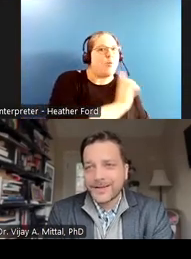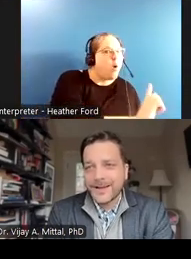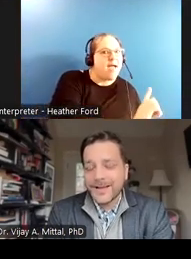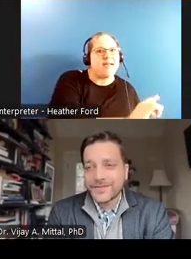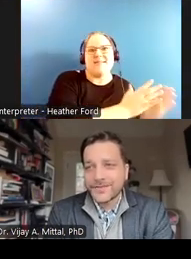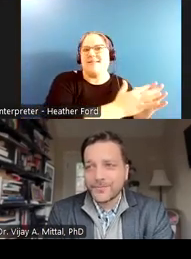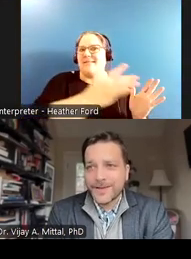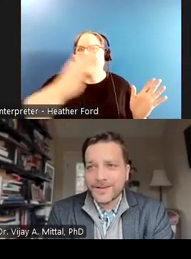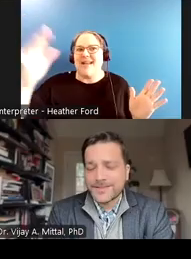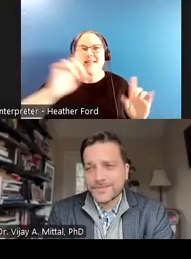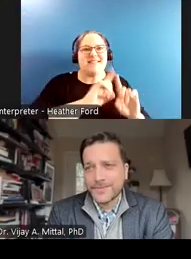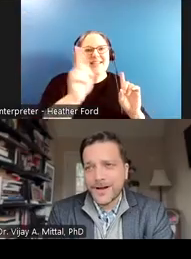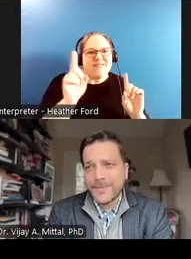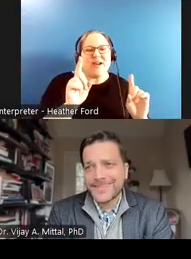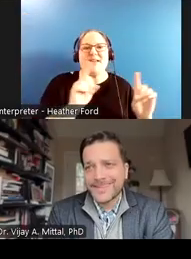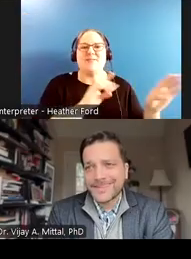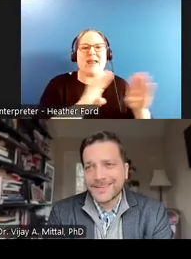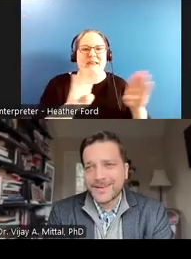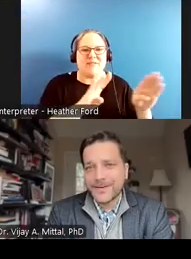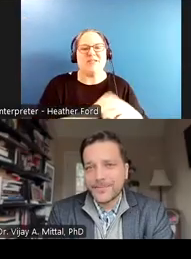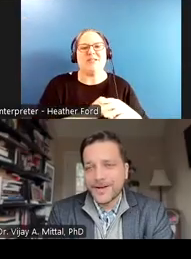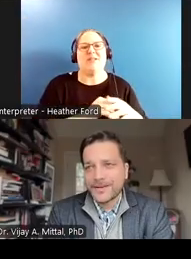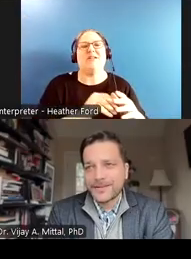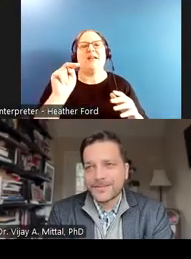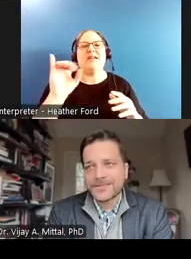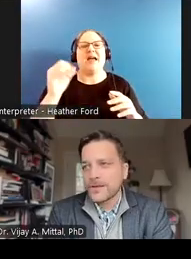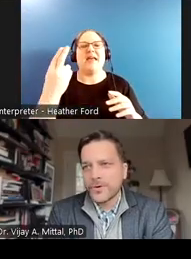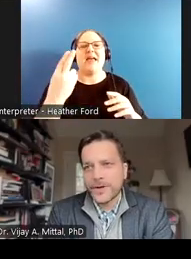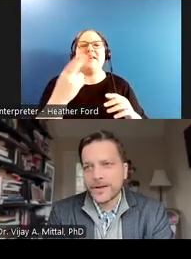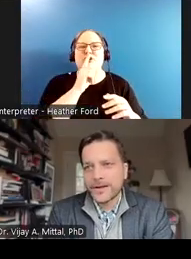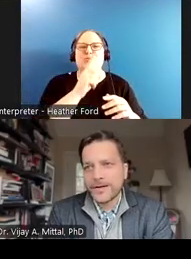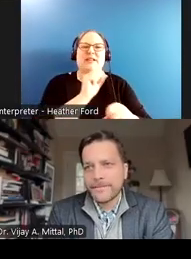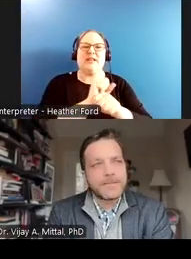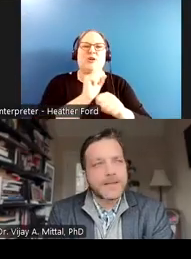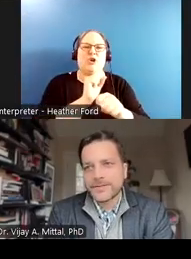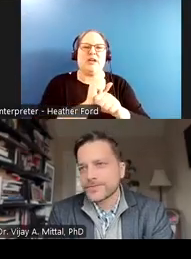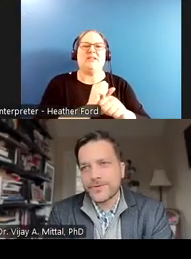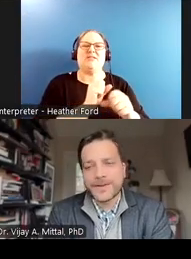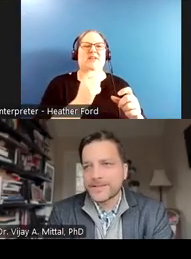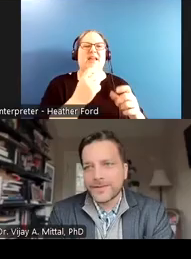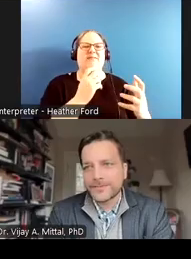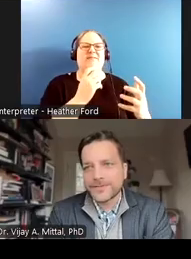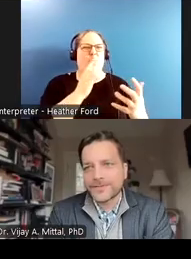NIH is working to combat this uh but it's slow going um because there's so many developmental